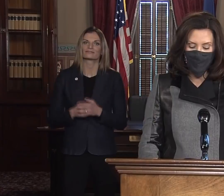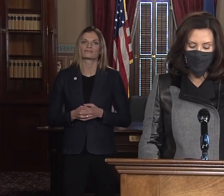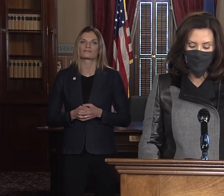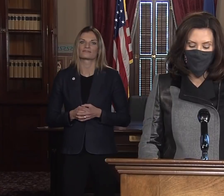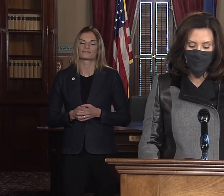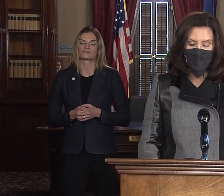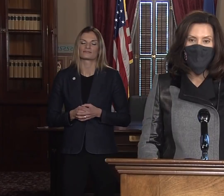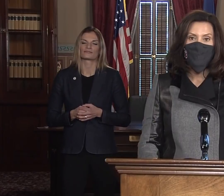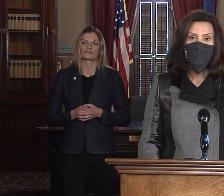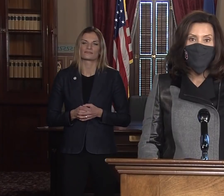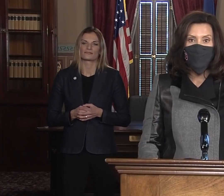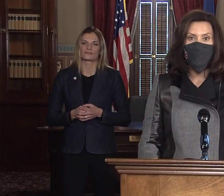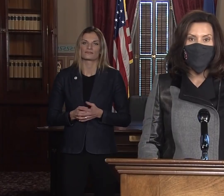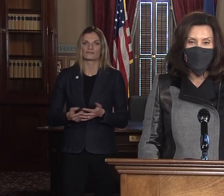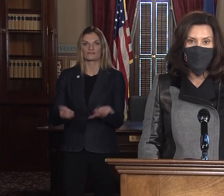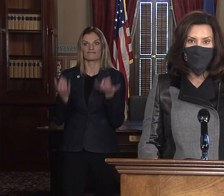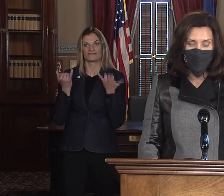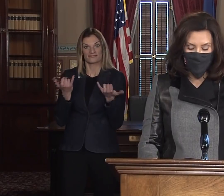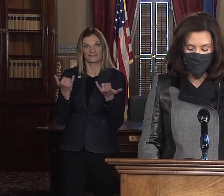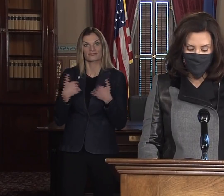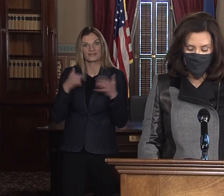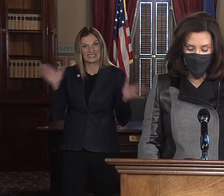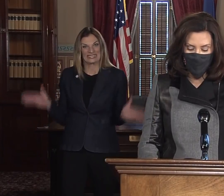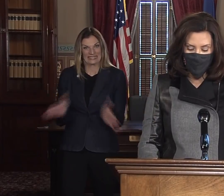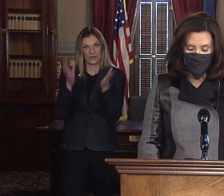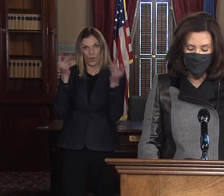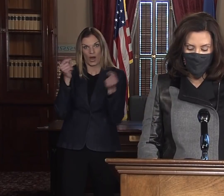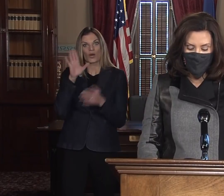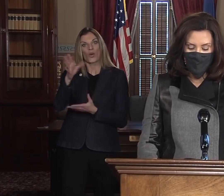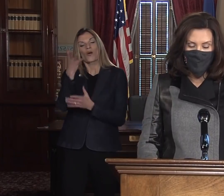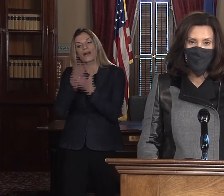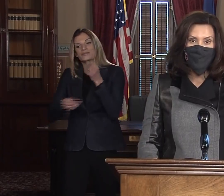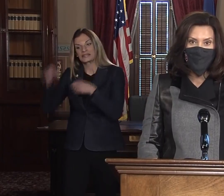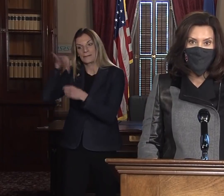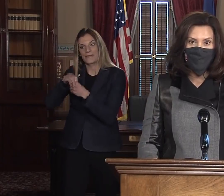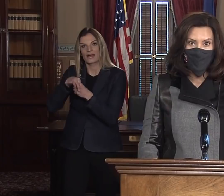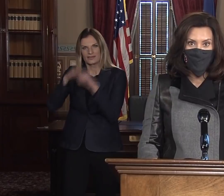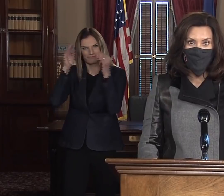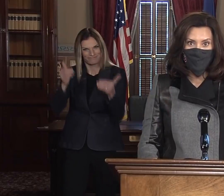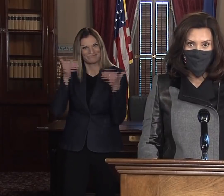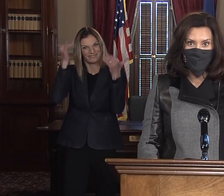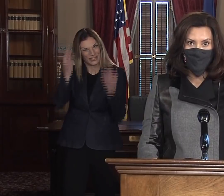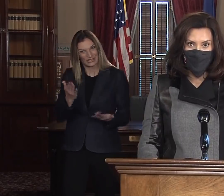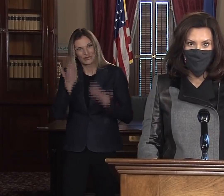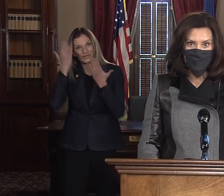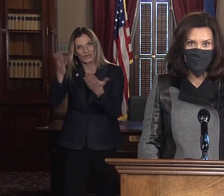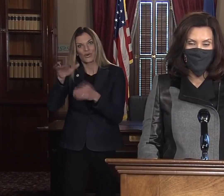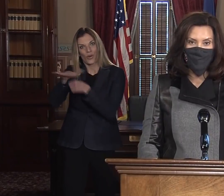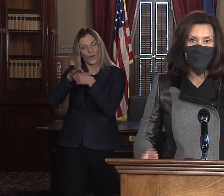ENCLOSED SPACE. I WANT TO BEGIN TODAY BY ENCOURAGING MICHIGANERS TO TURN